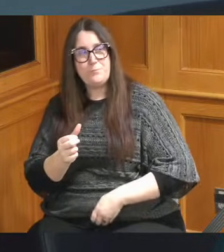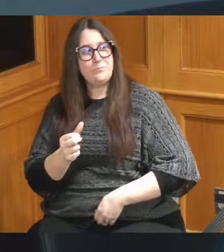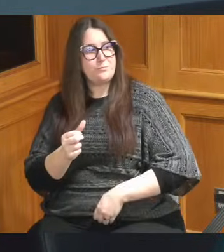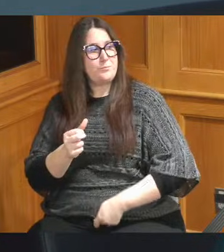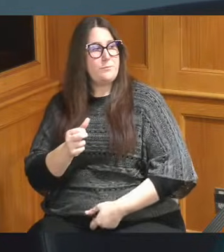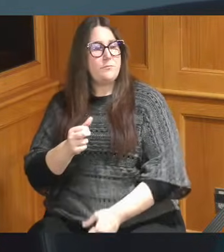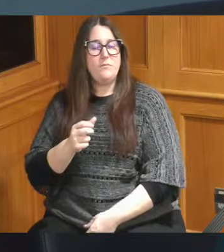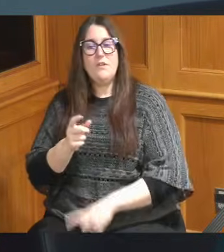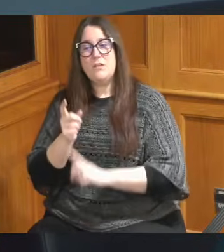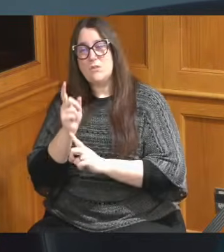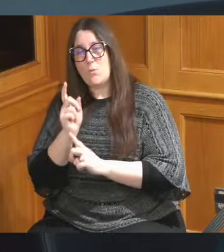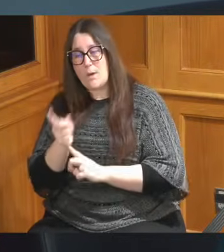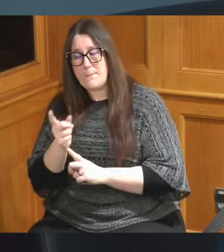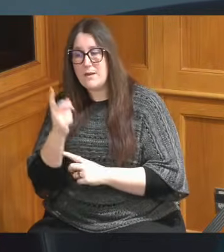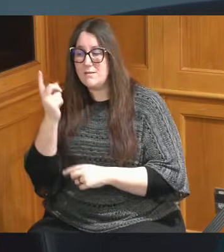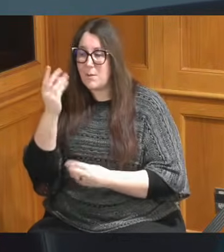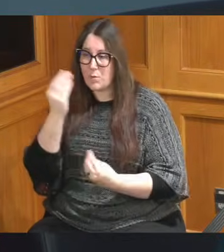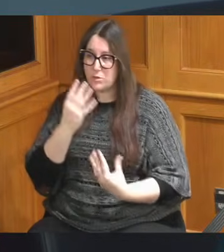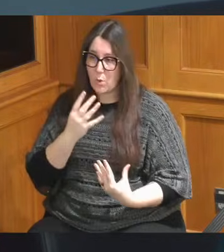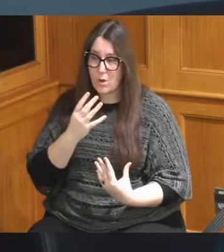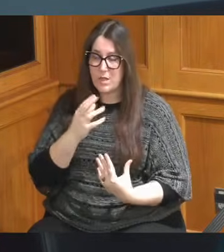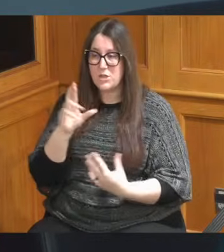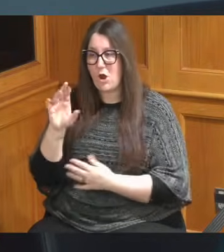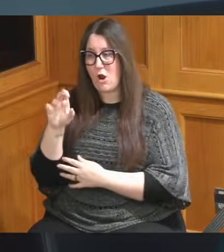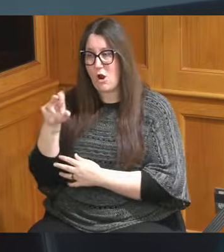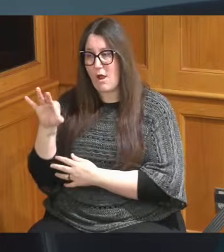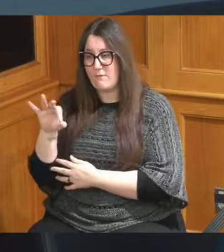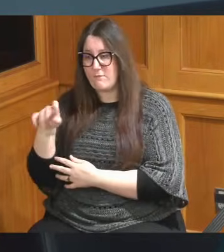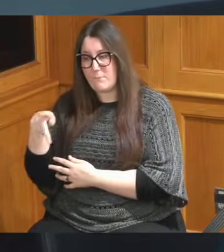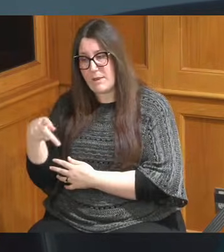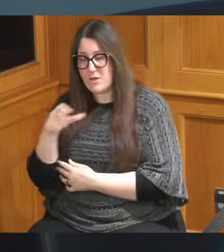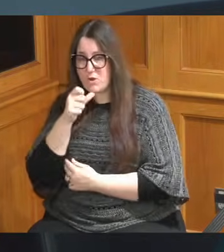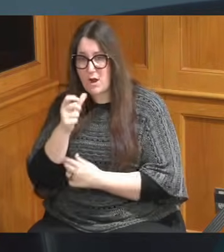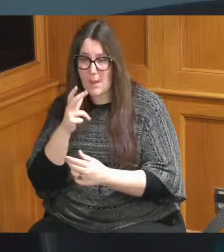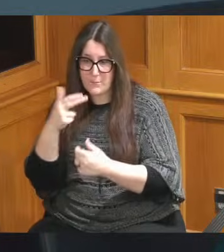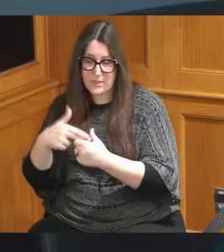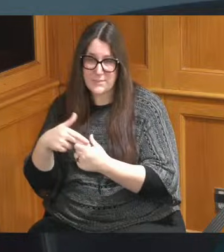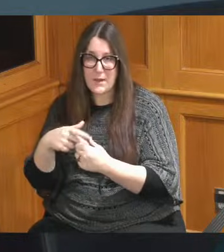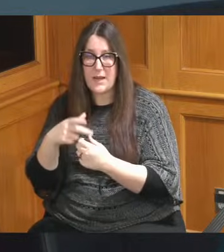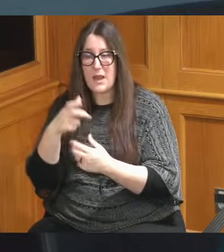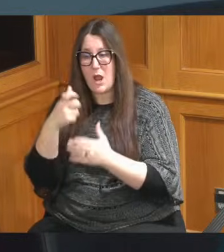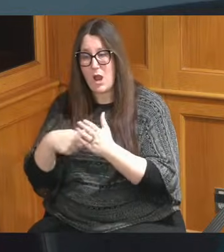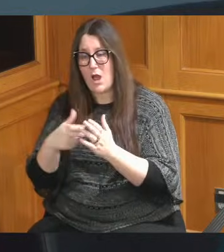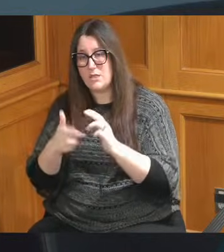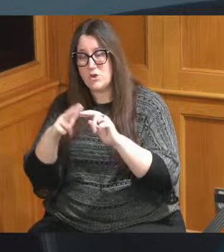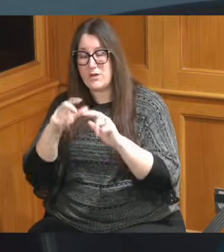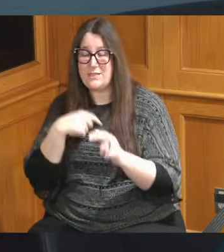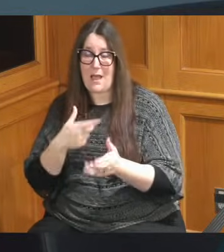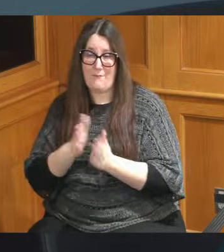on. These people aren't participating in RFPs. They're going up on cost. I've asked for us to